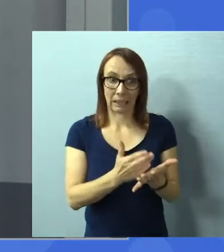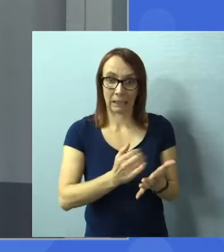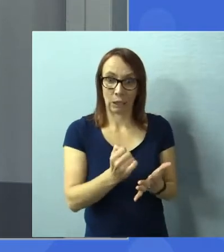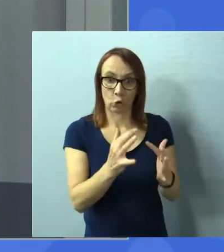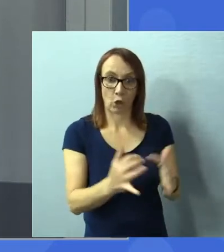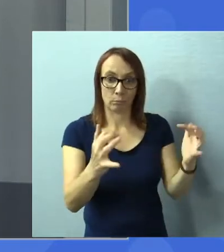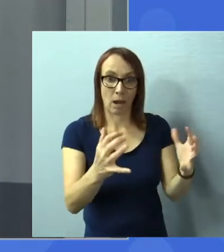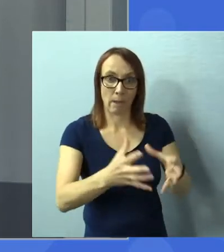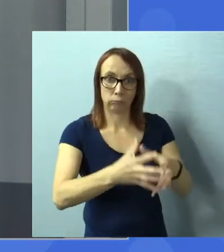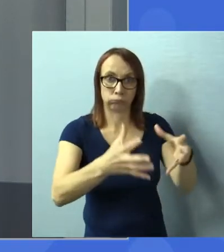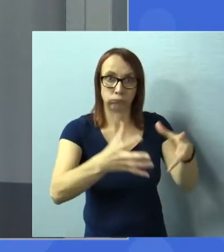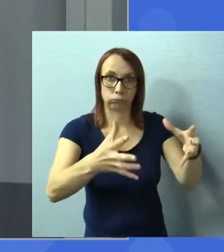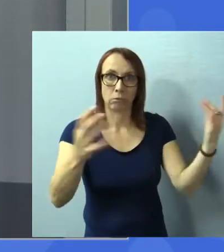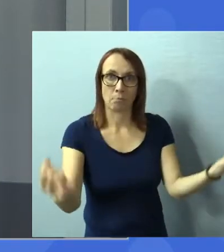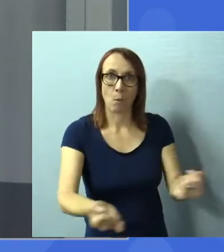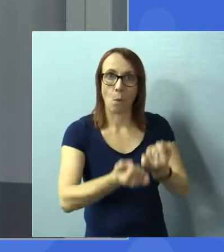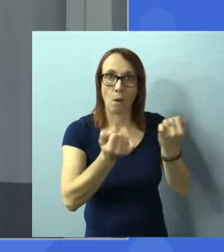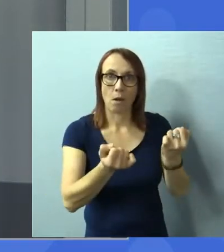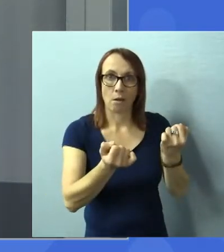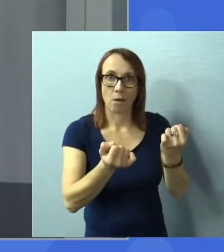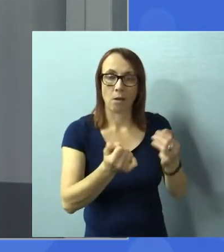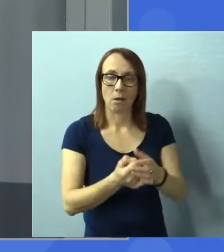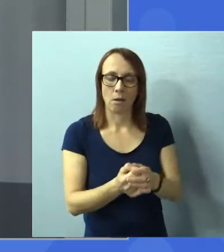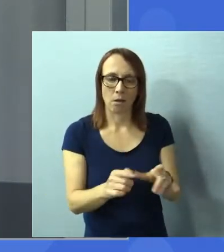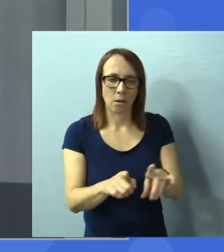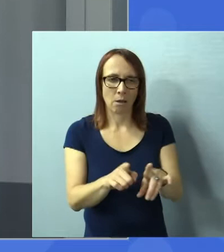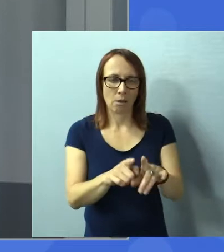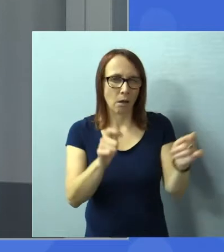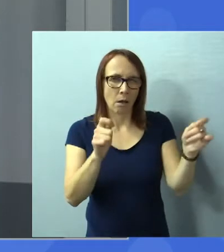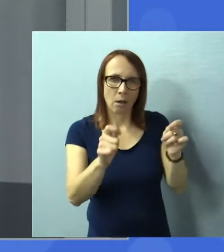more powers and an entry and a changing dynamic in devolution the Scottish